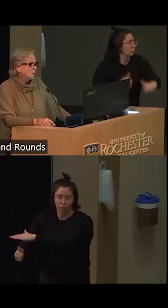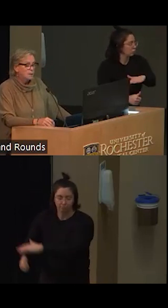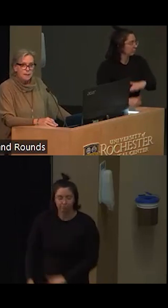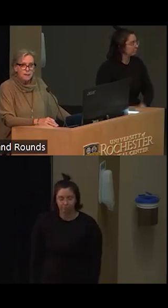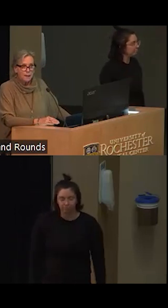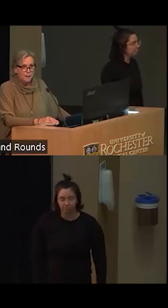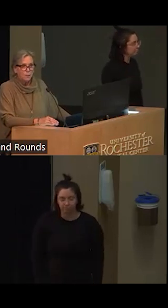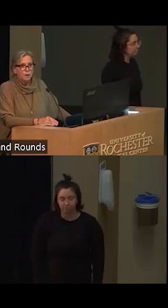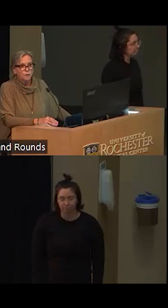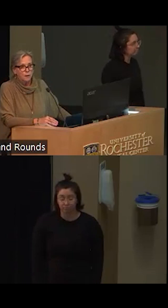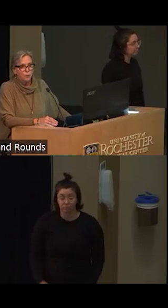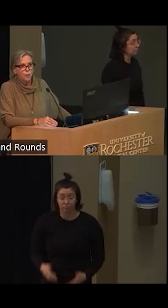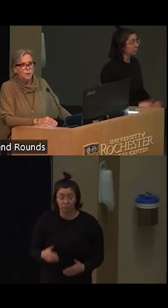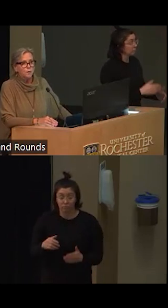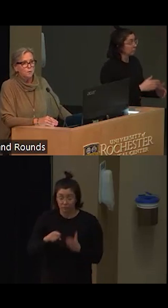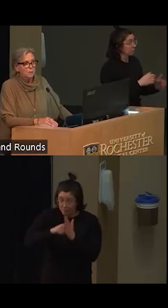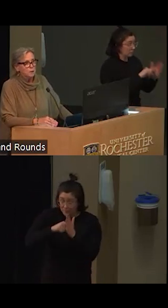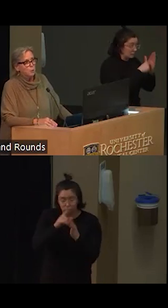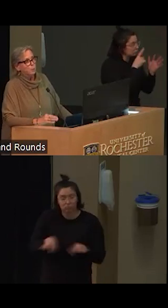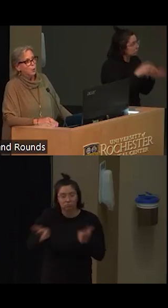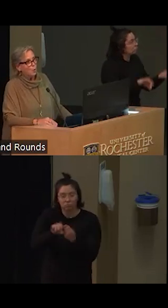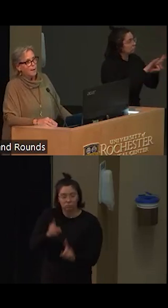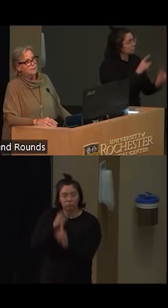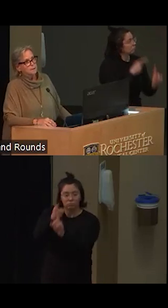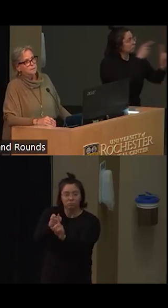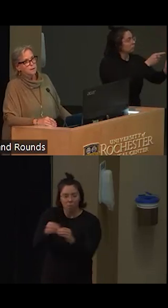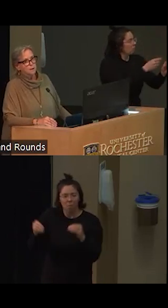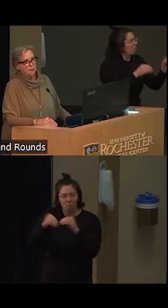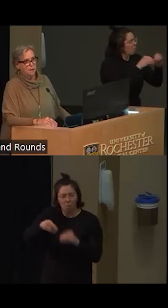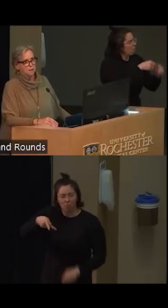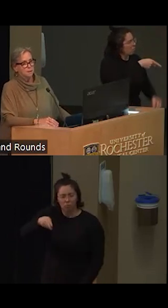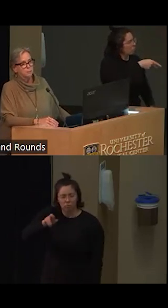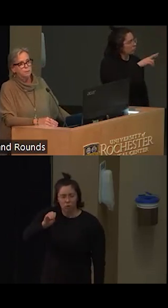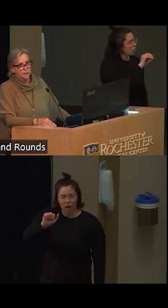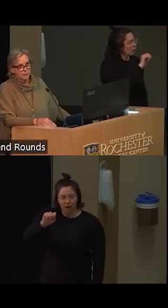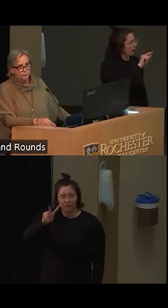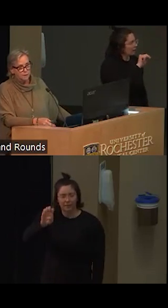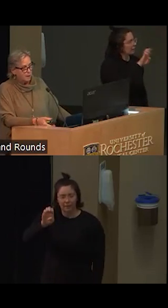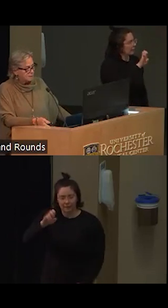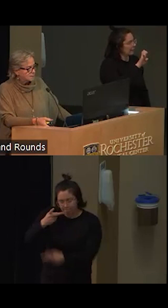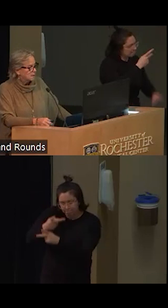the key aims of safe Wards is a much more proactive engage and preventative response